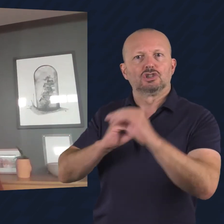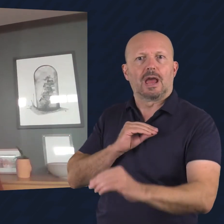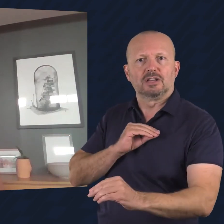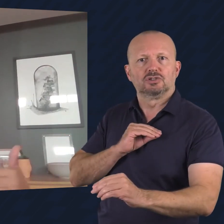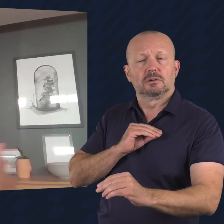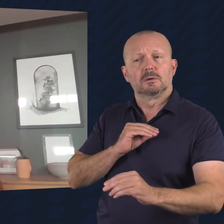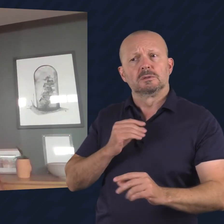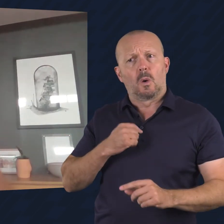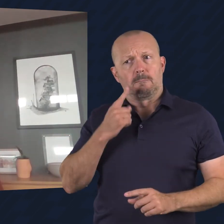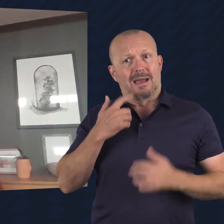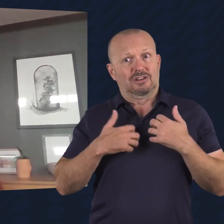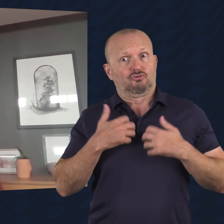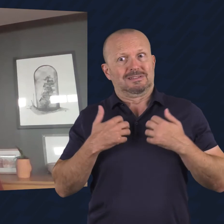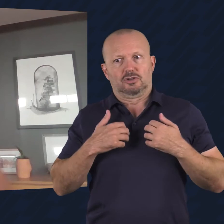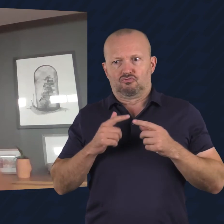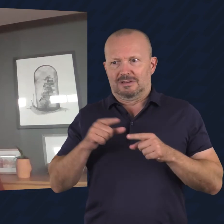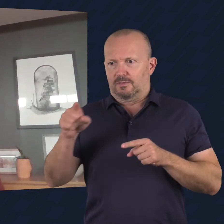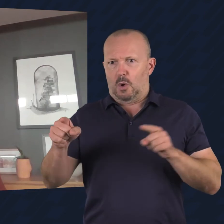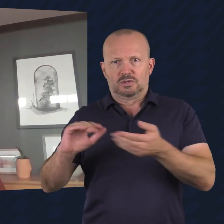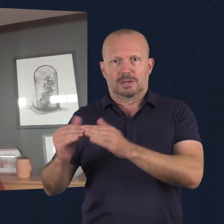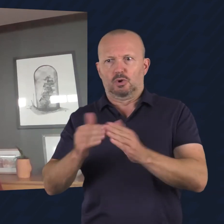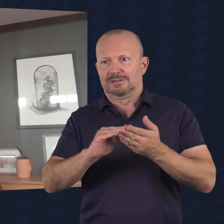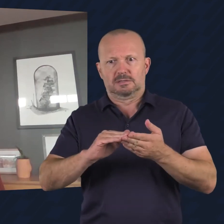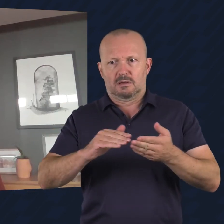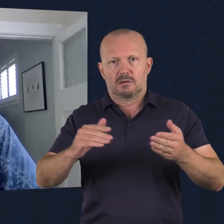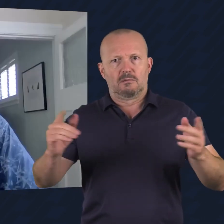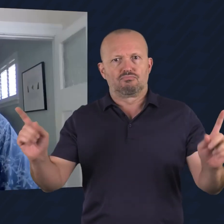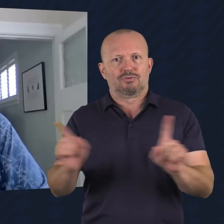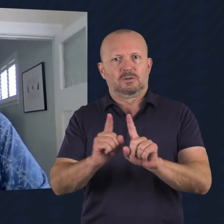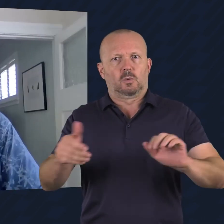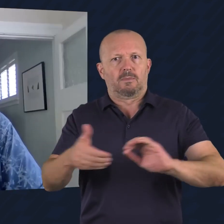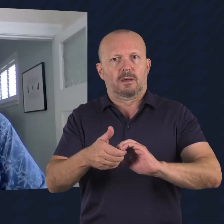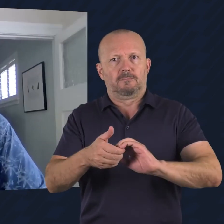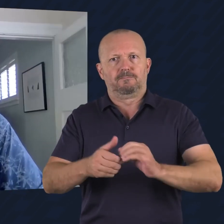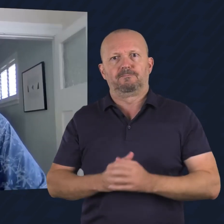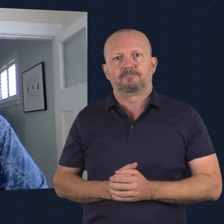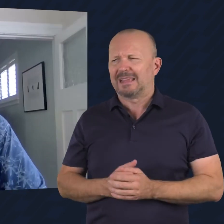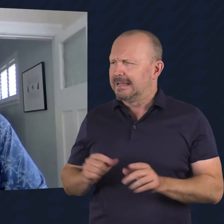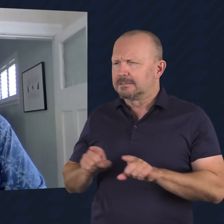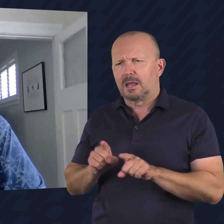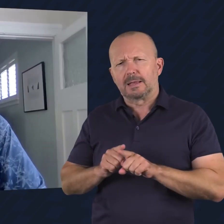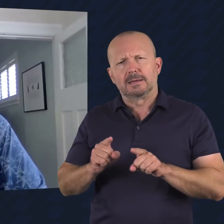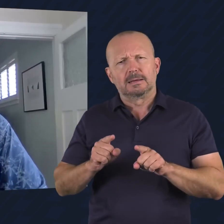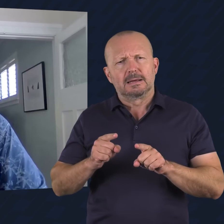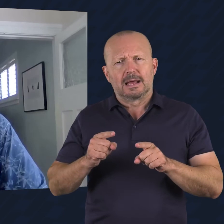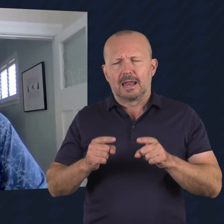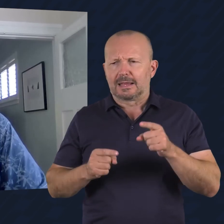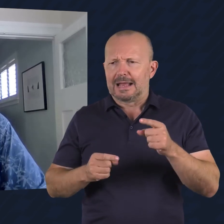So, I think it's that my interest is bringing those communities together. And that's something about a data standard around context, isn't it?